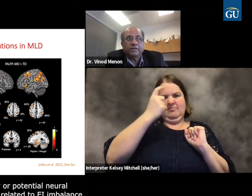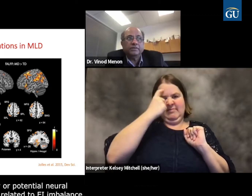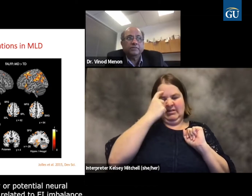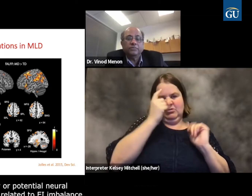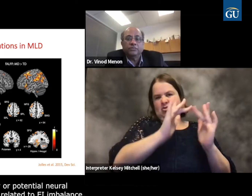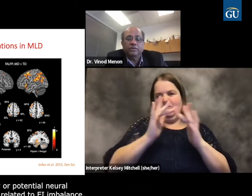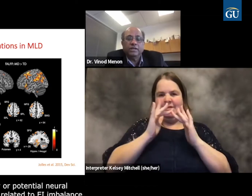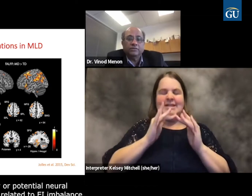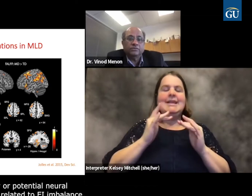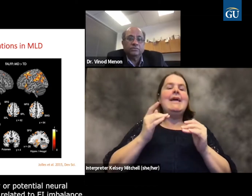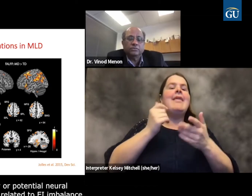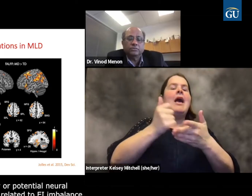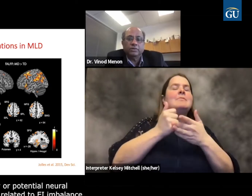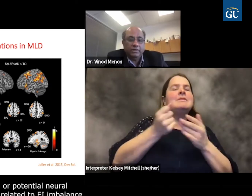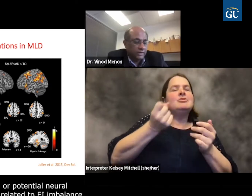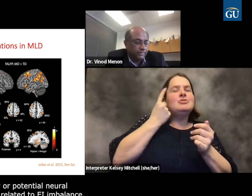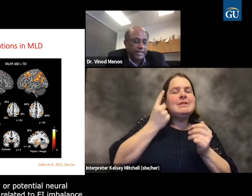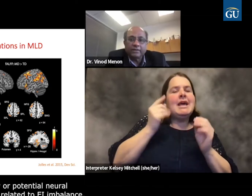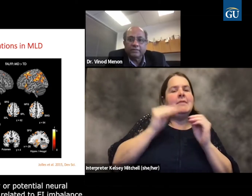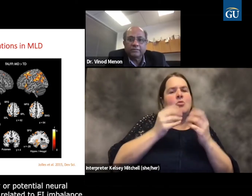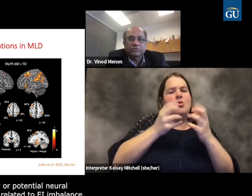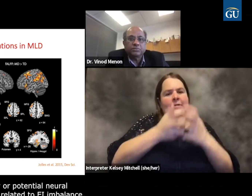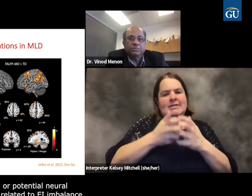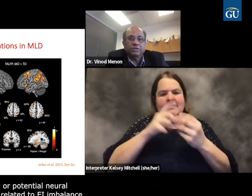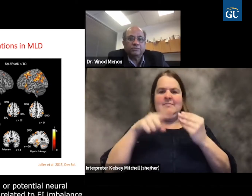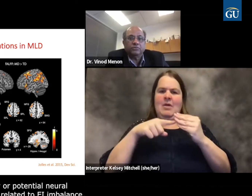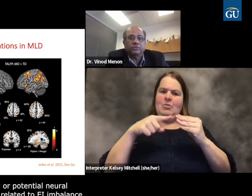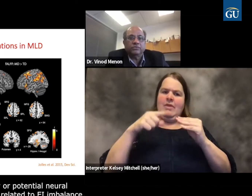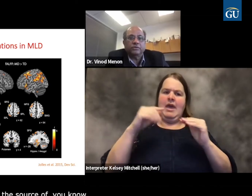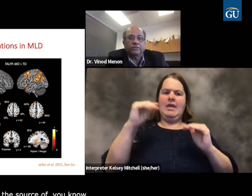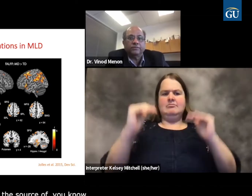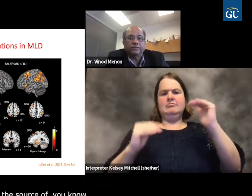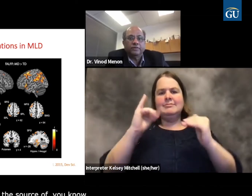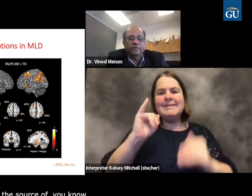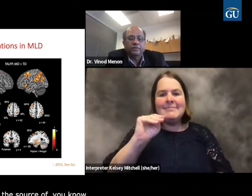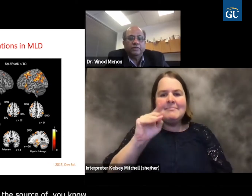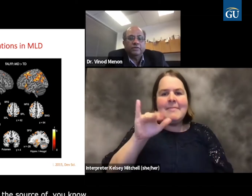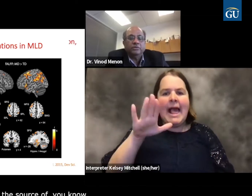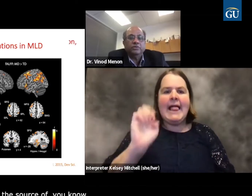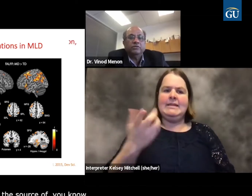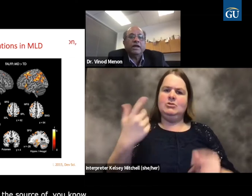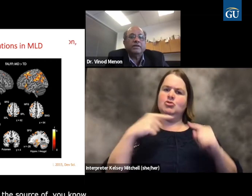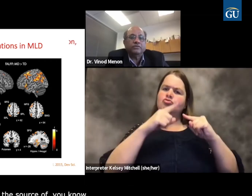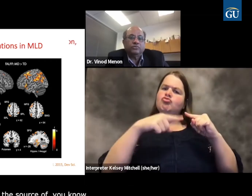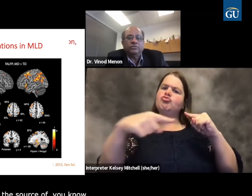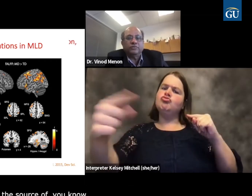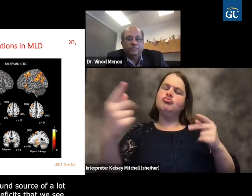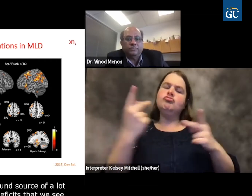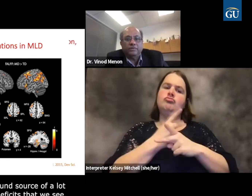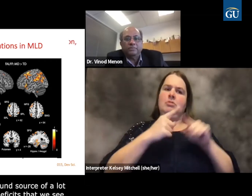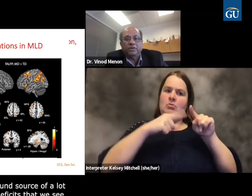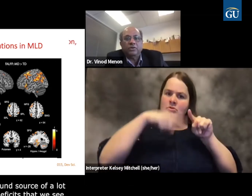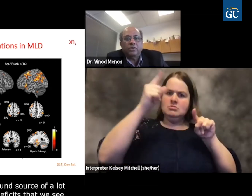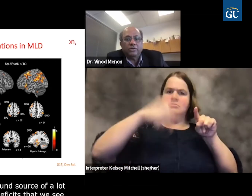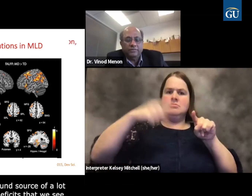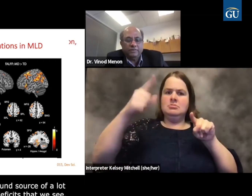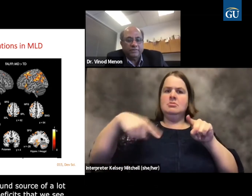potential neural mechanisms related to er imbalance which may be the source of